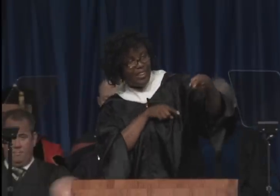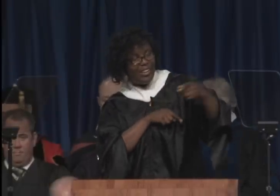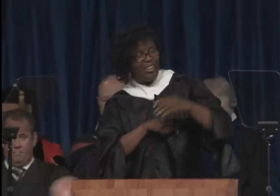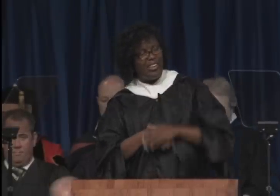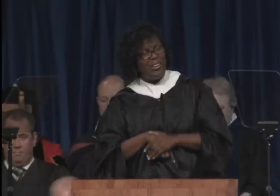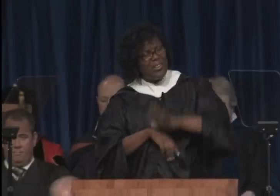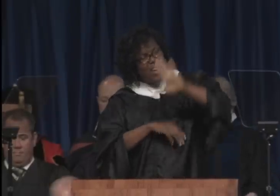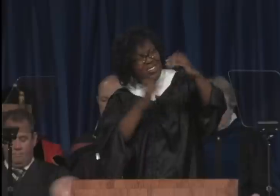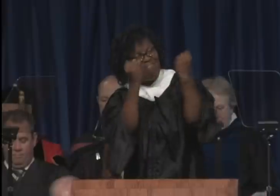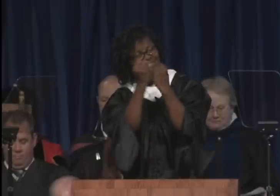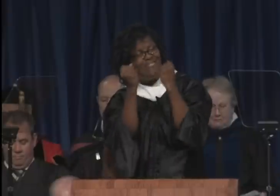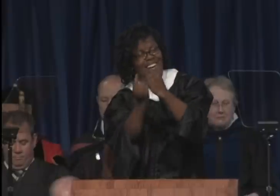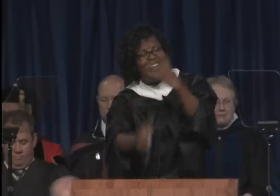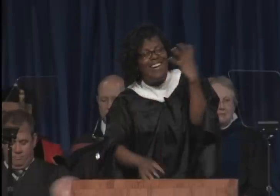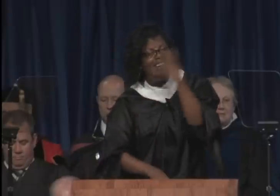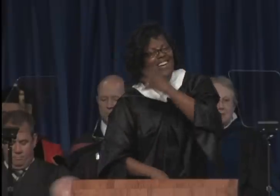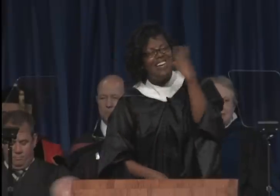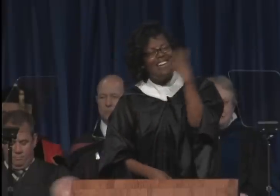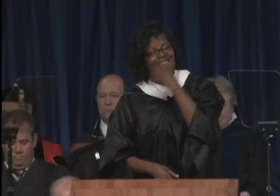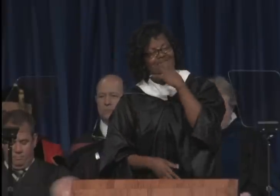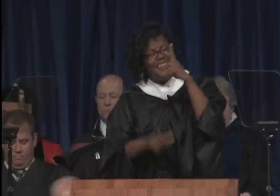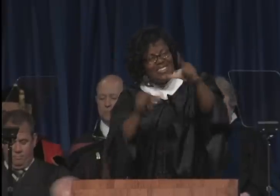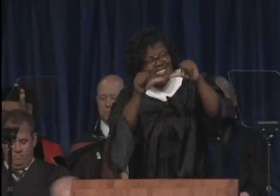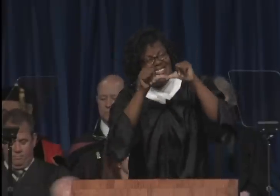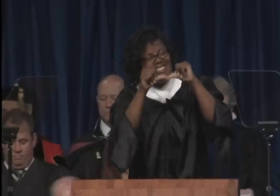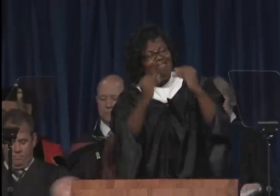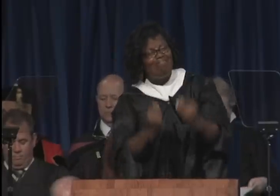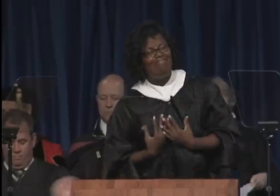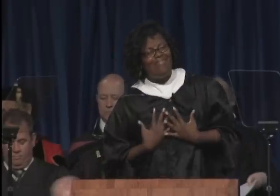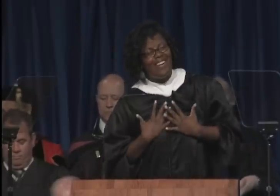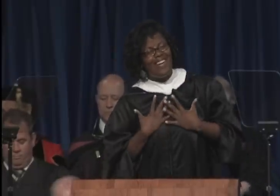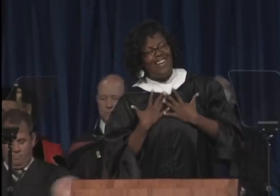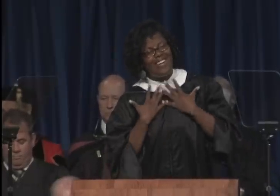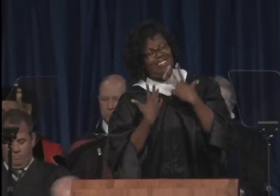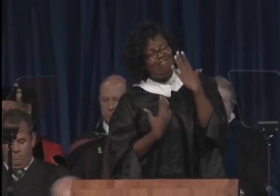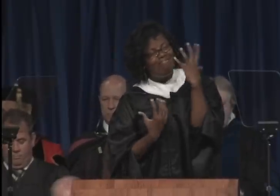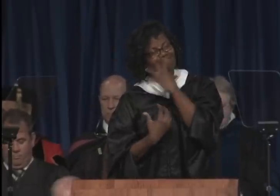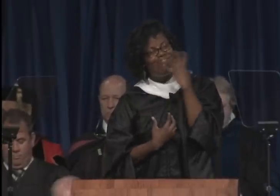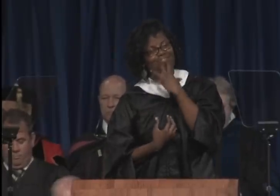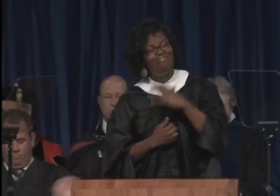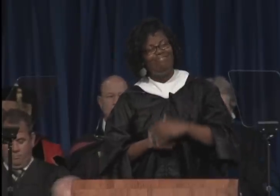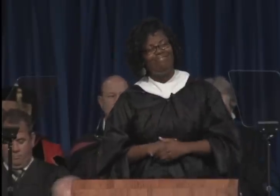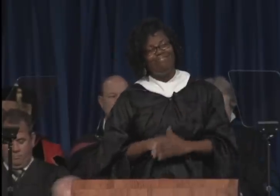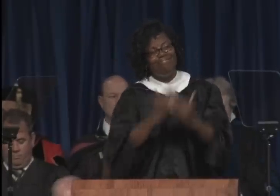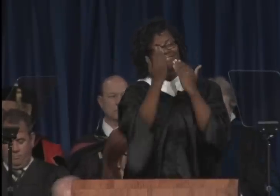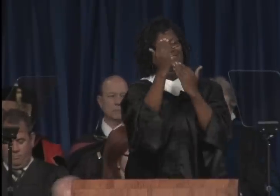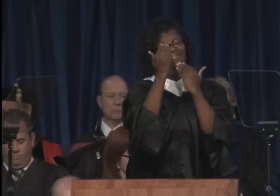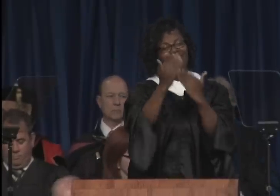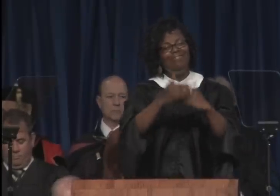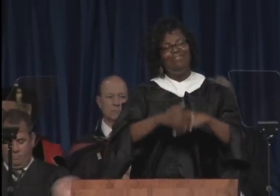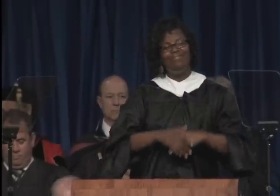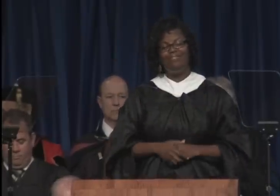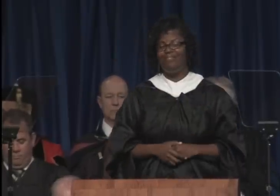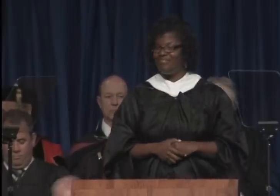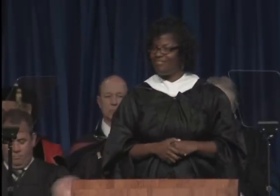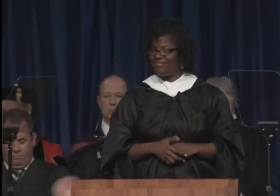MJ, I want to thank you for your support during my 4 years at Gallaudet and for being an inspiration to me.